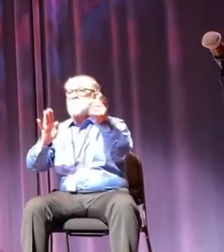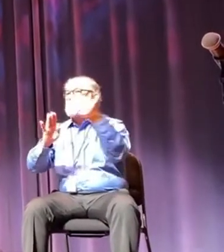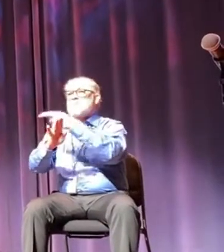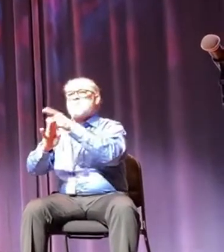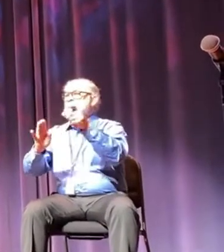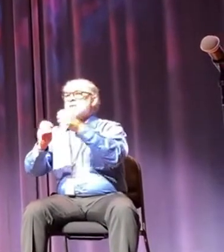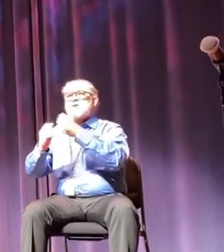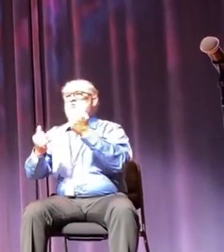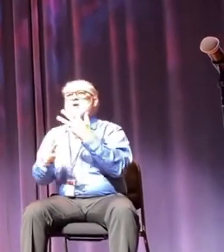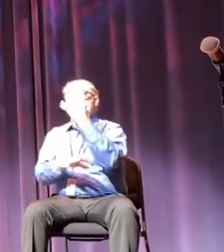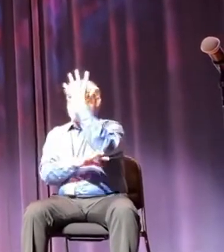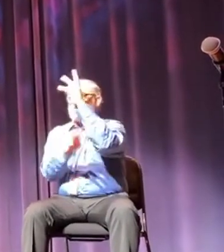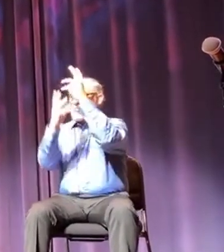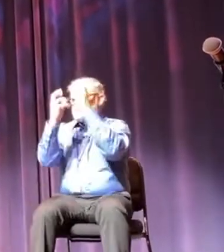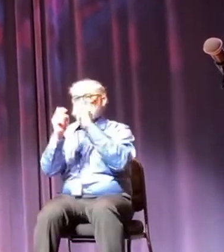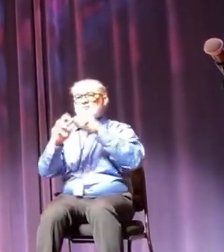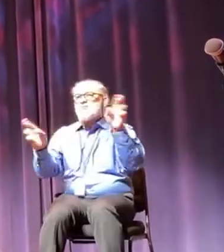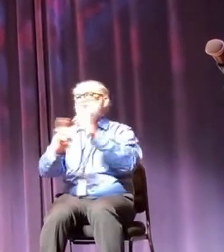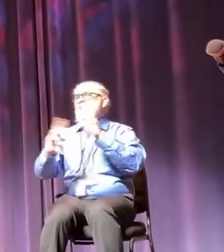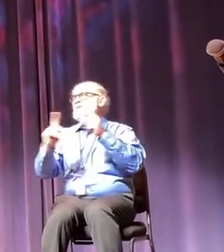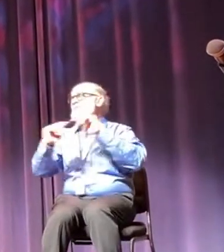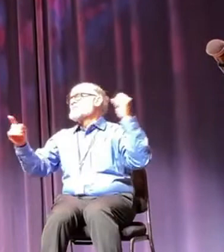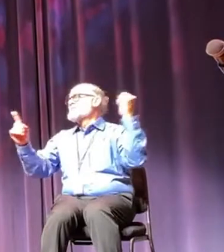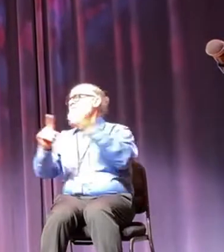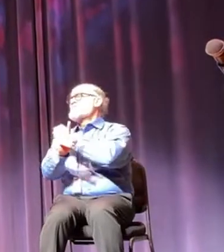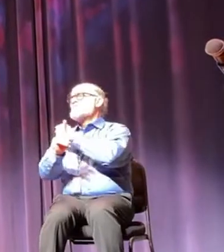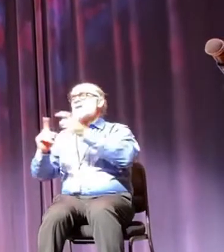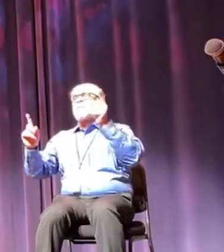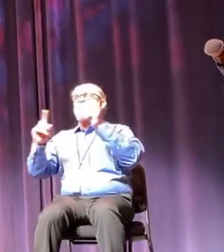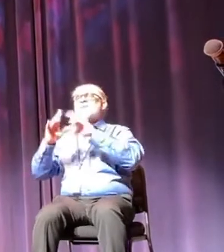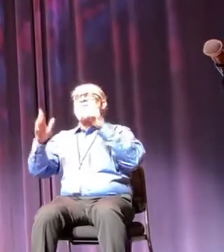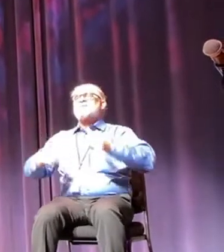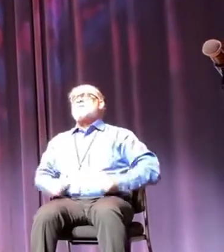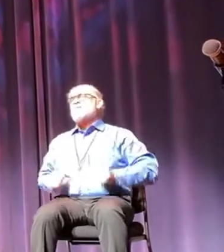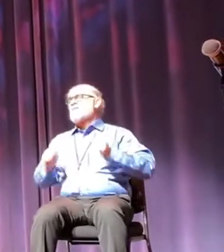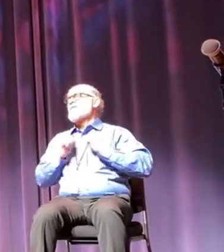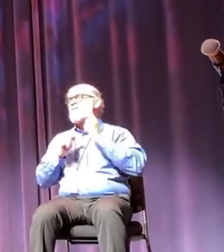crouched in treetop canopies ready to strike for the survival of generations.